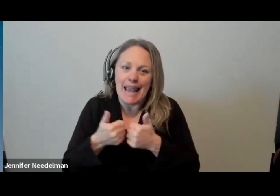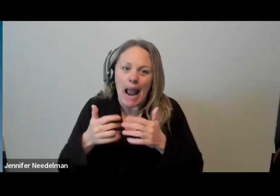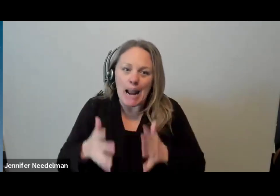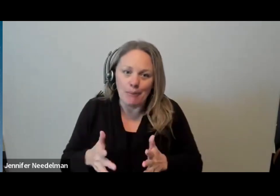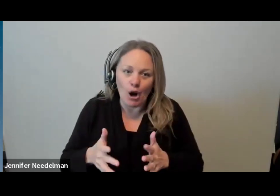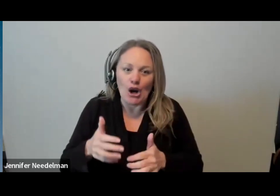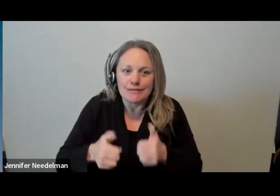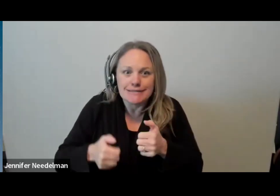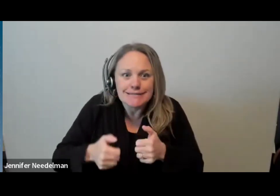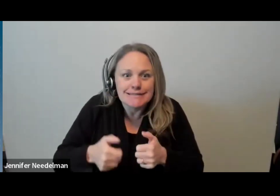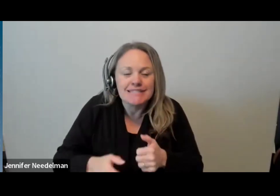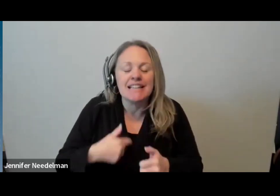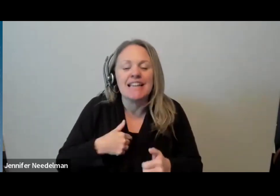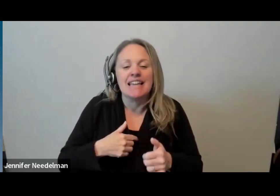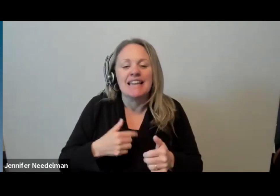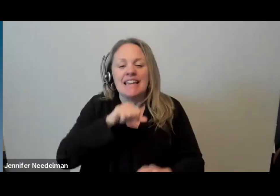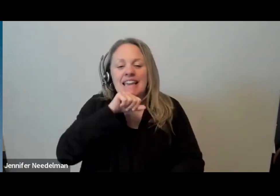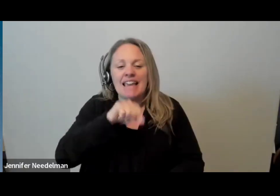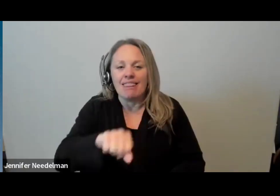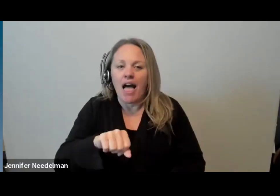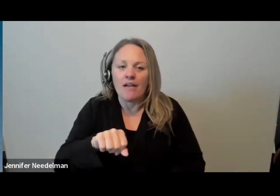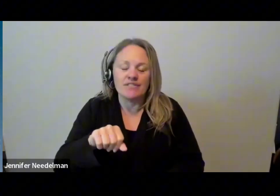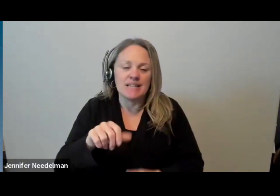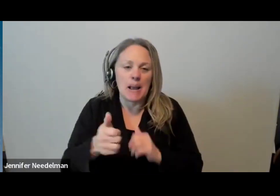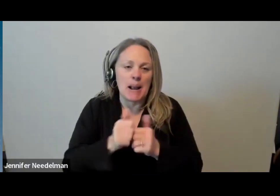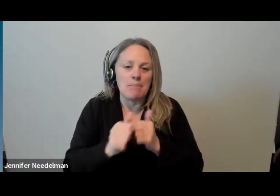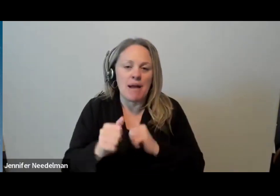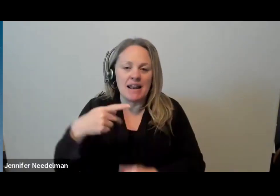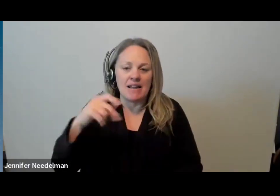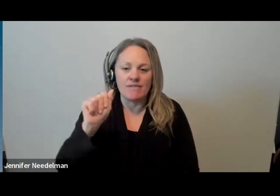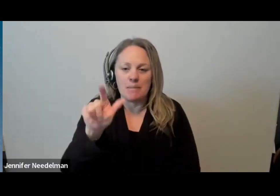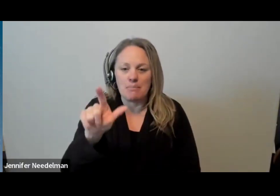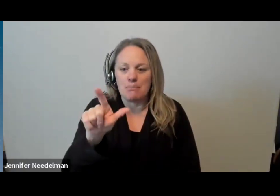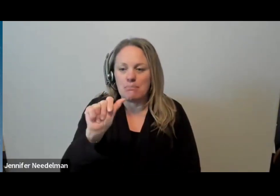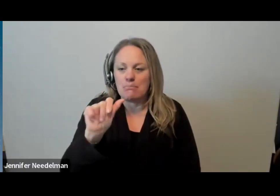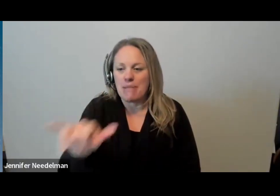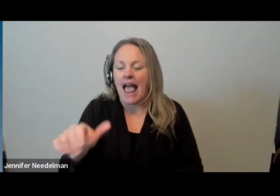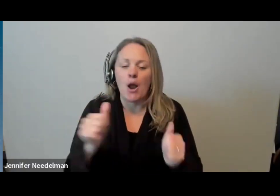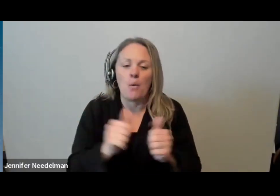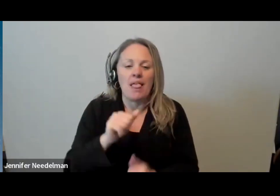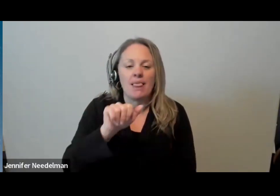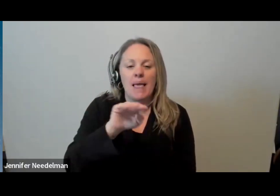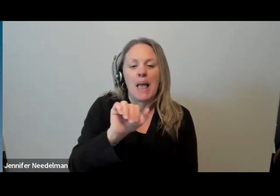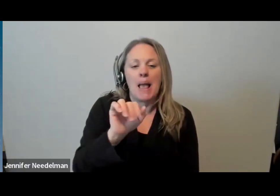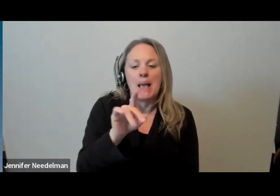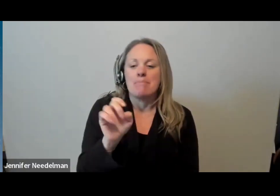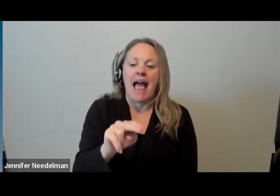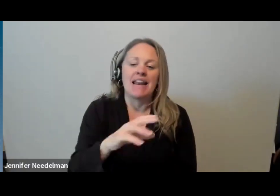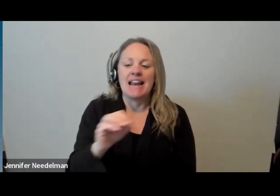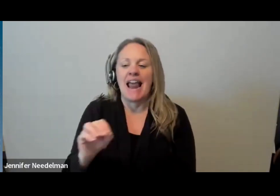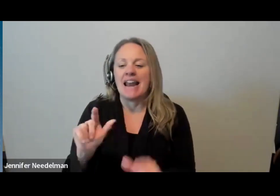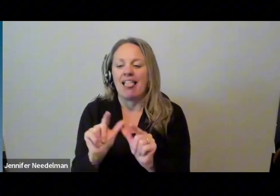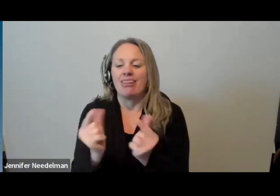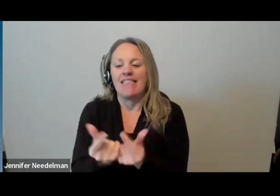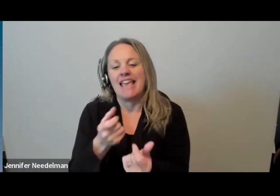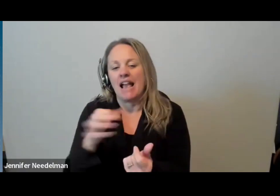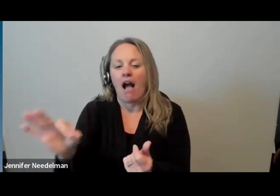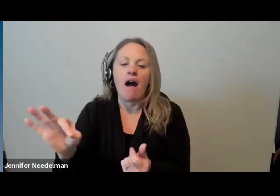He enjoys competitive play in Madden and League of Legends and has been a lifelong Pokemon fan since playing the original Pokemon Jello.